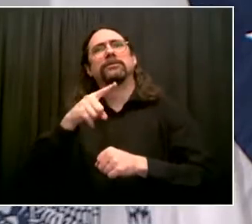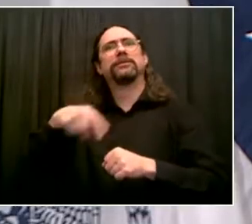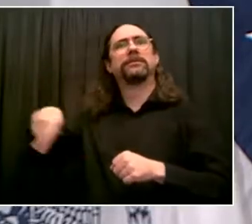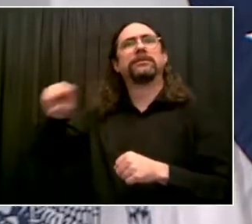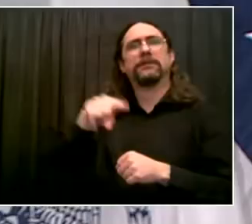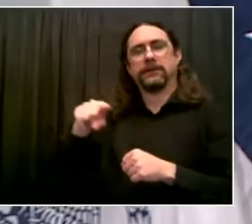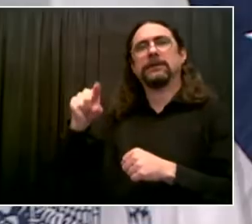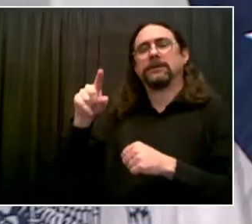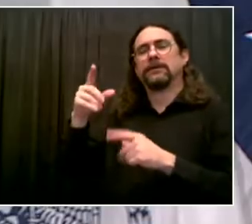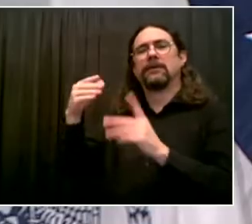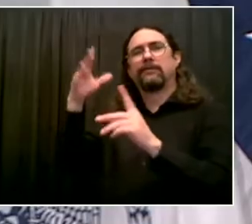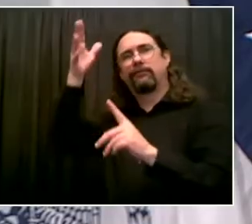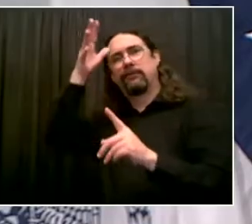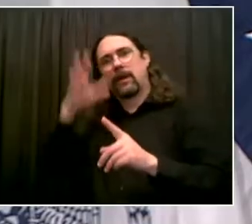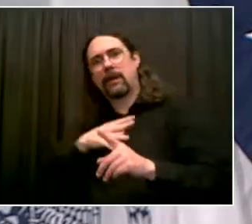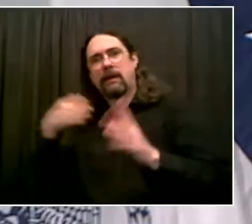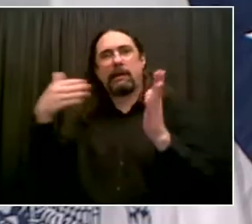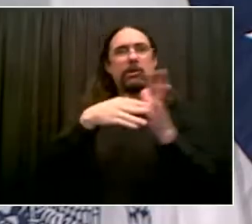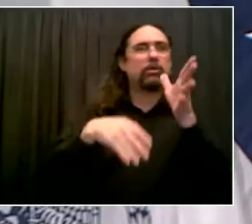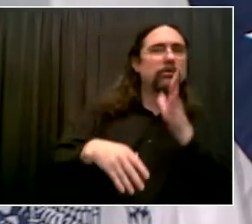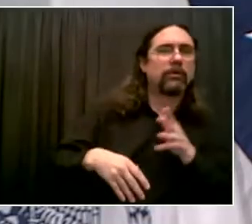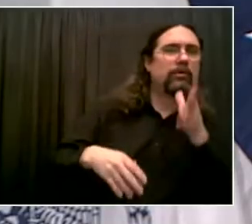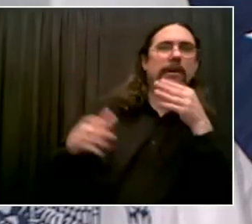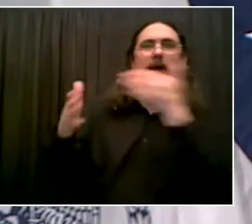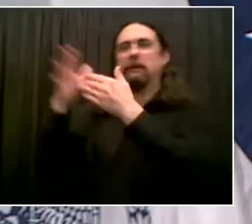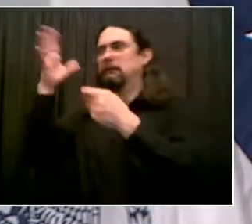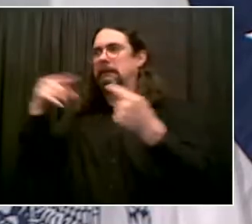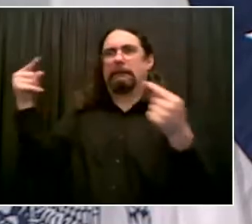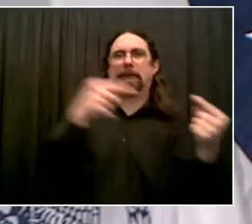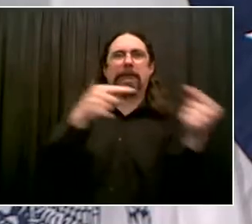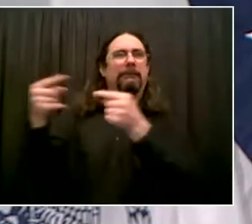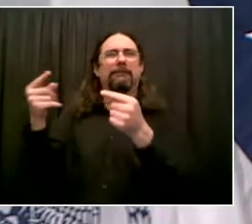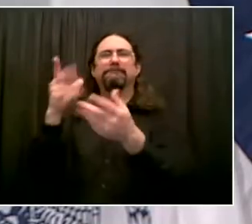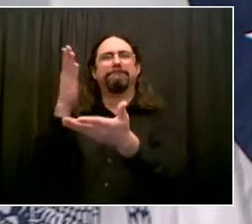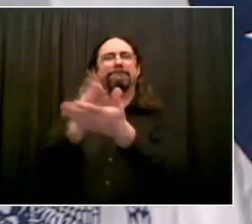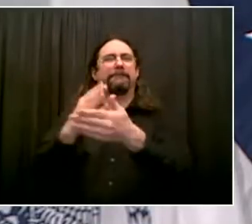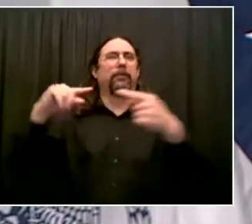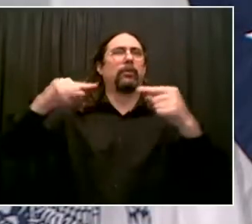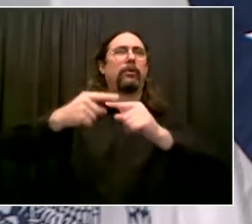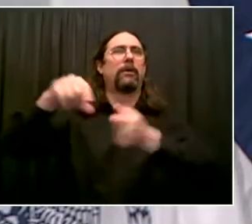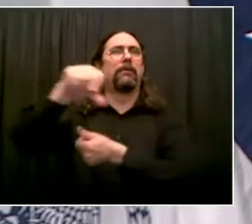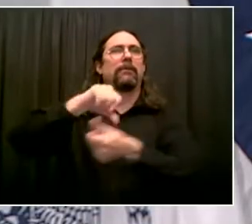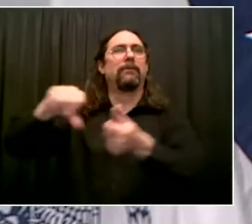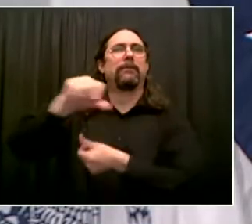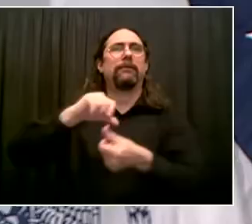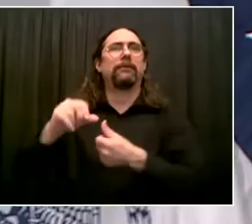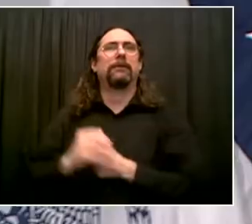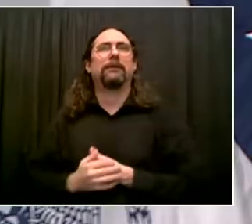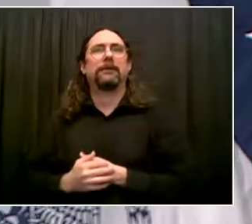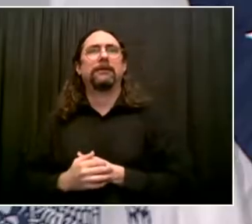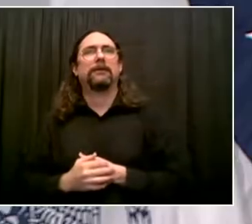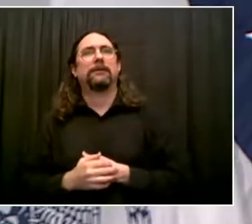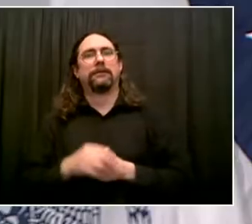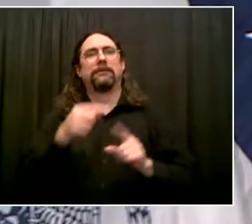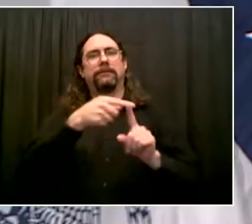WORKED EARLIER IN OUR ADMINISTRATION IN OUR OFFICE TO END GENDER BASED VIOLENCE AND